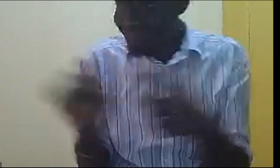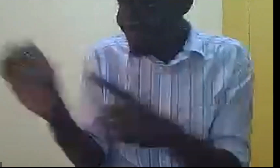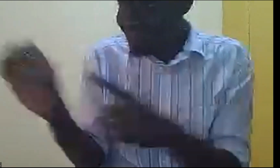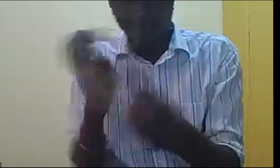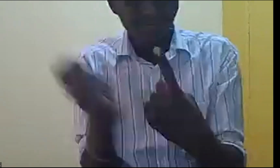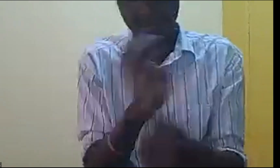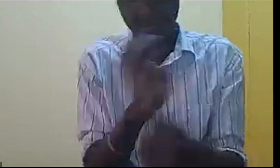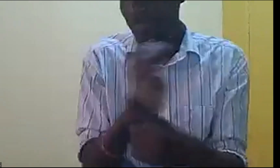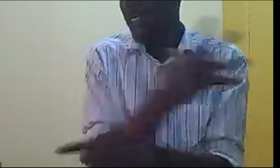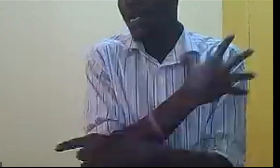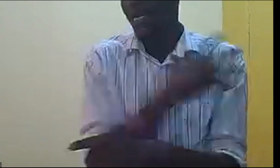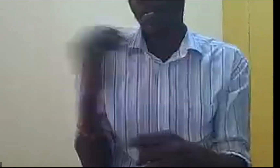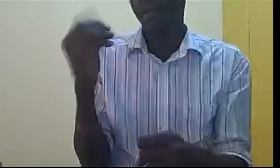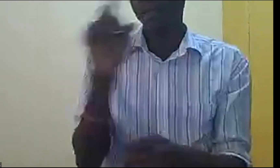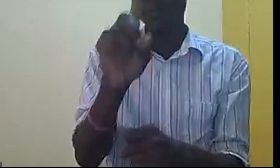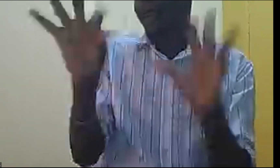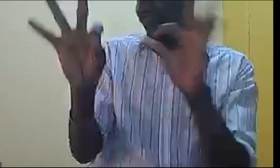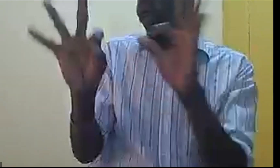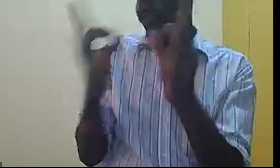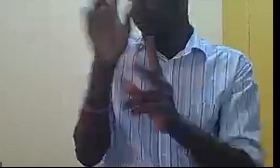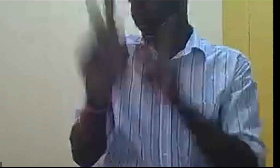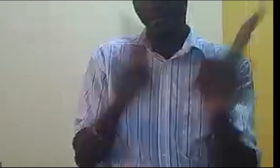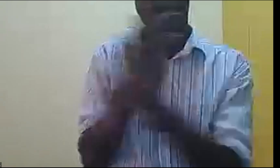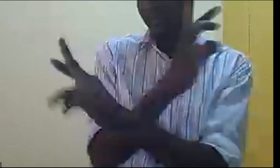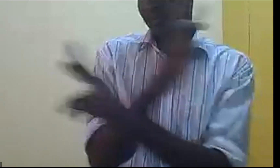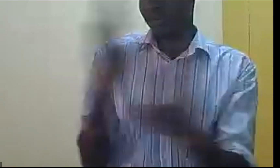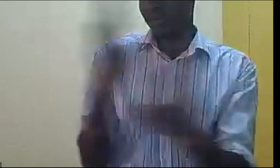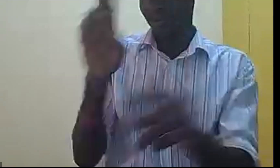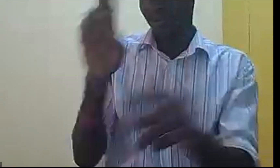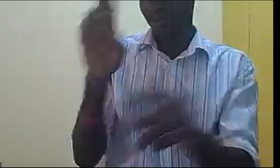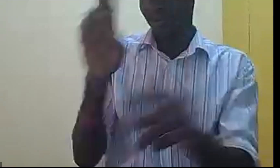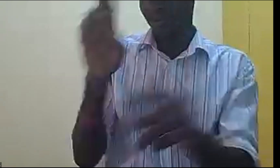Every day. We're sleeping on boxes to keep our bodily warm.